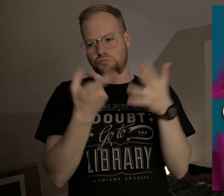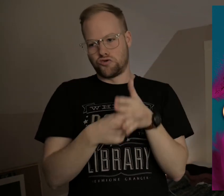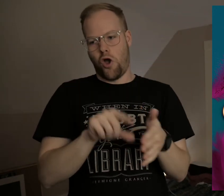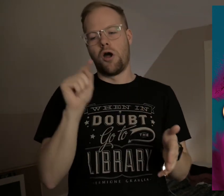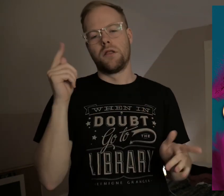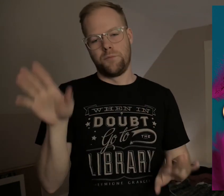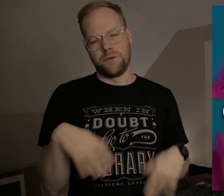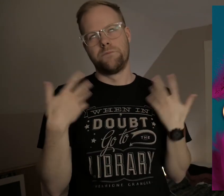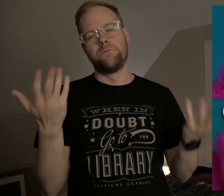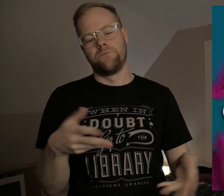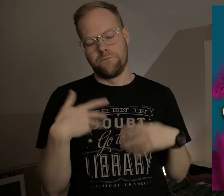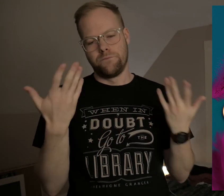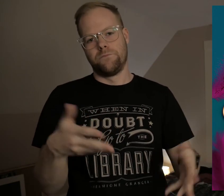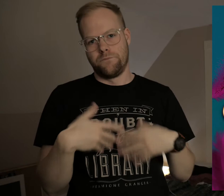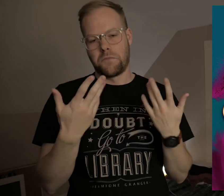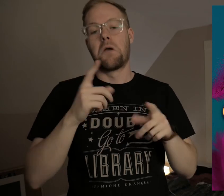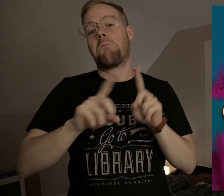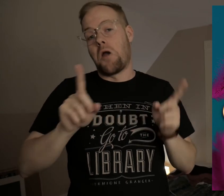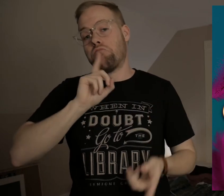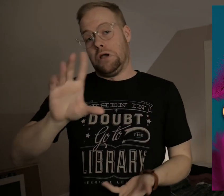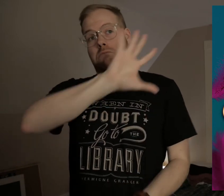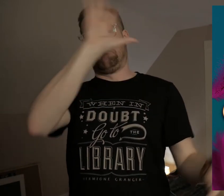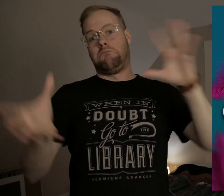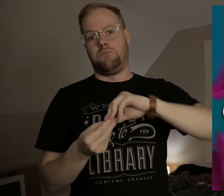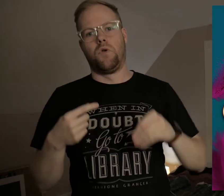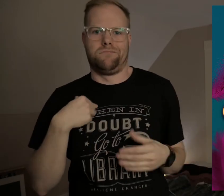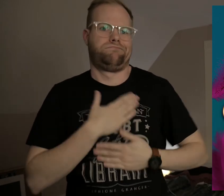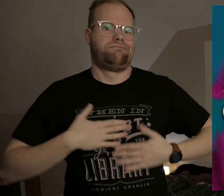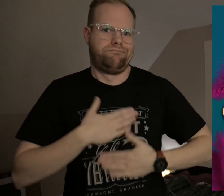It starts to wear a little, but I honestly enjoyed it as a whole.